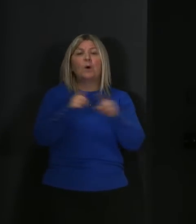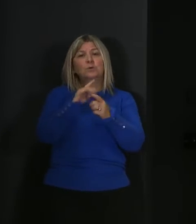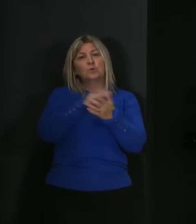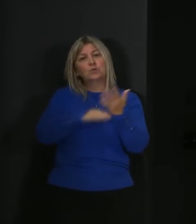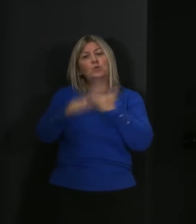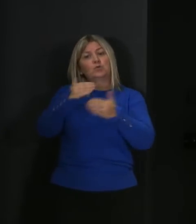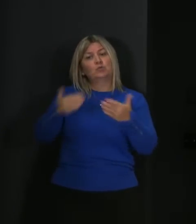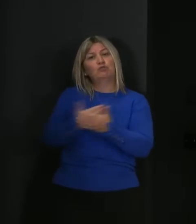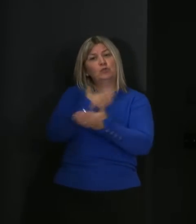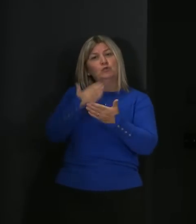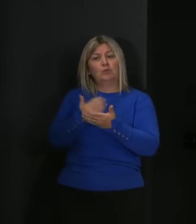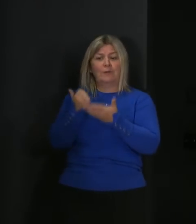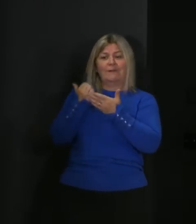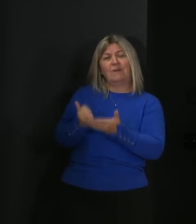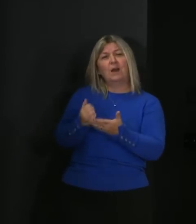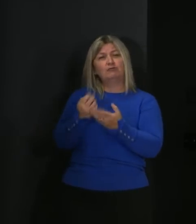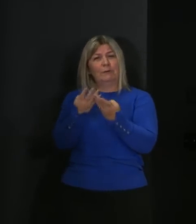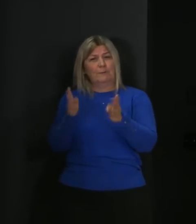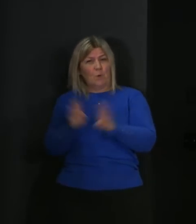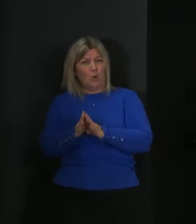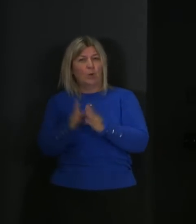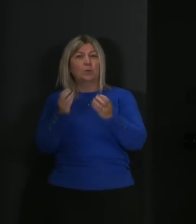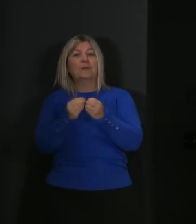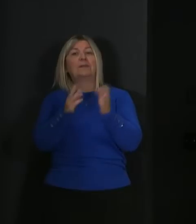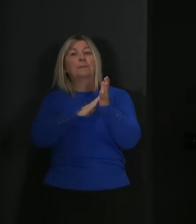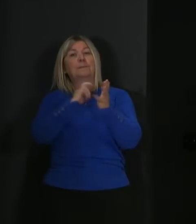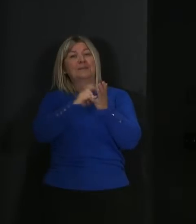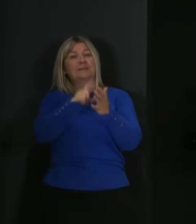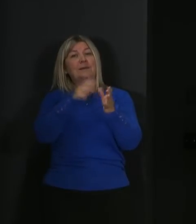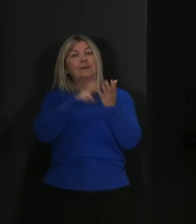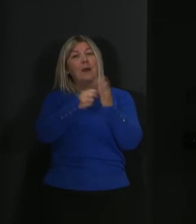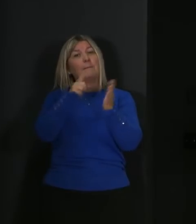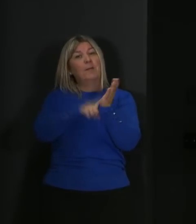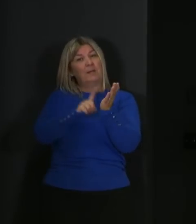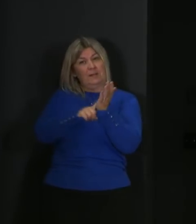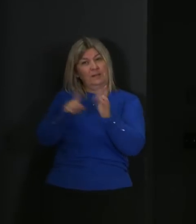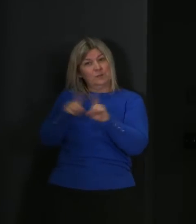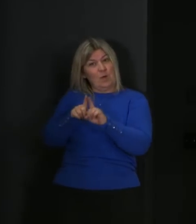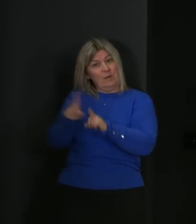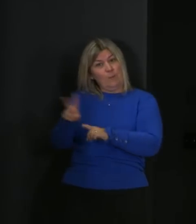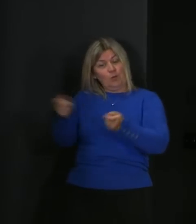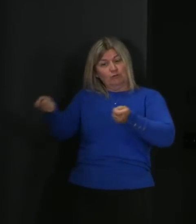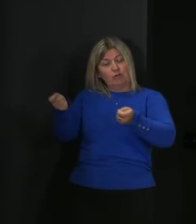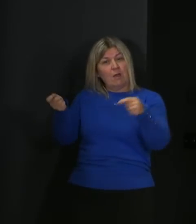which I chair along with Aileen Campbell as we work towards renewal, is taking a specific look